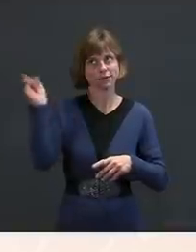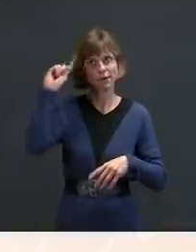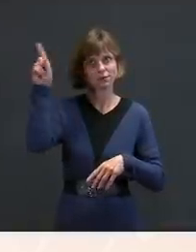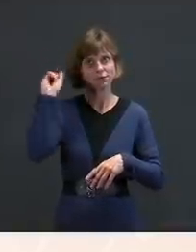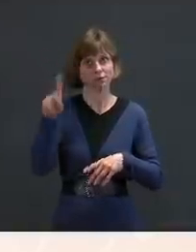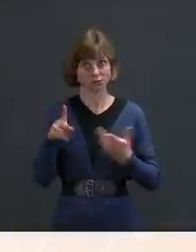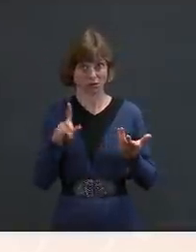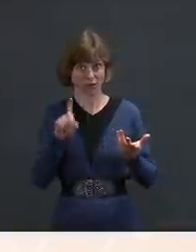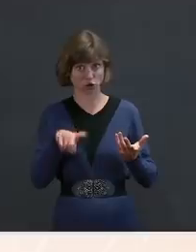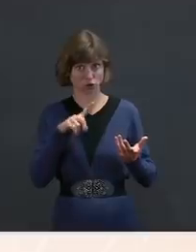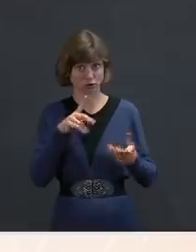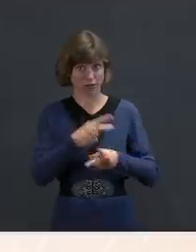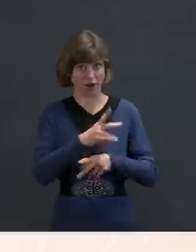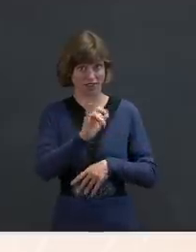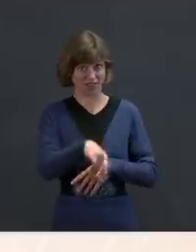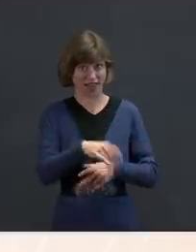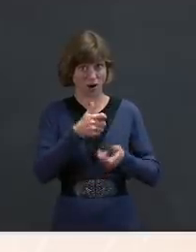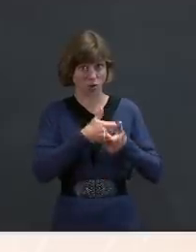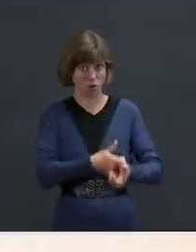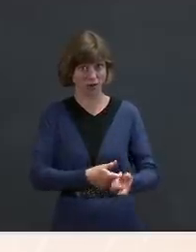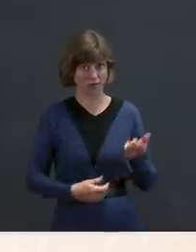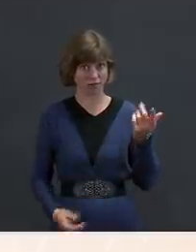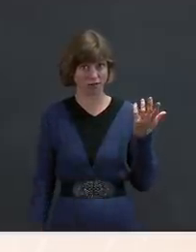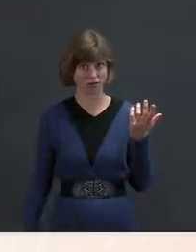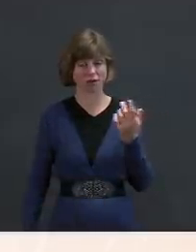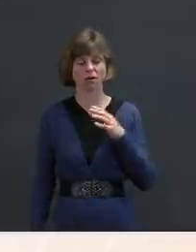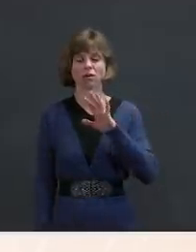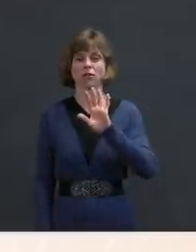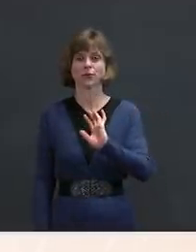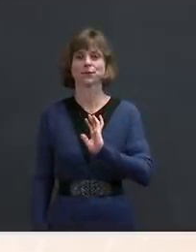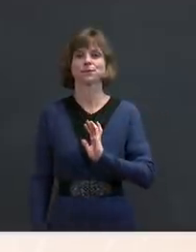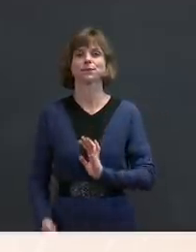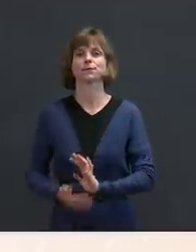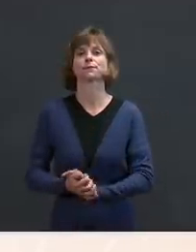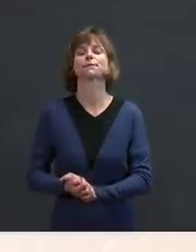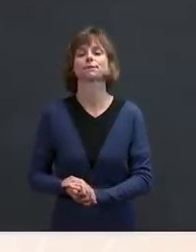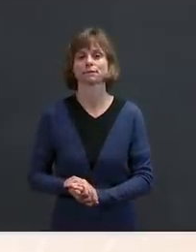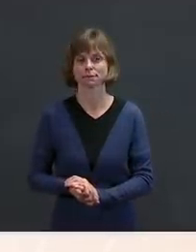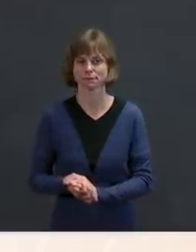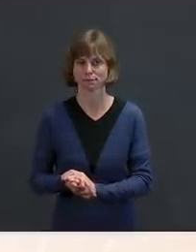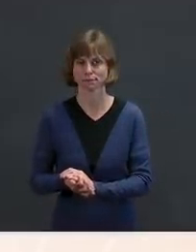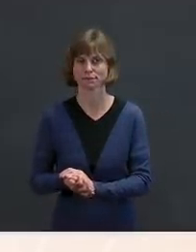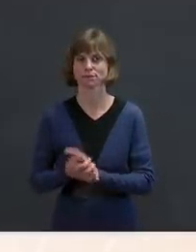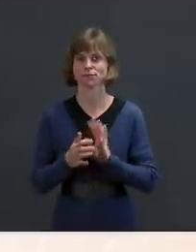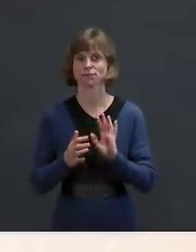let me, if I may, correct one of the premises of your -- of your question.